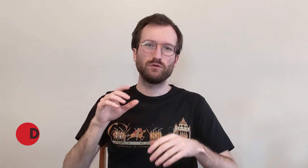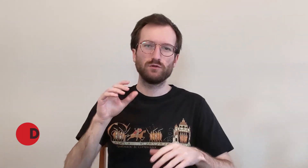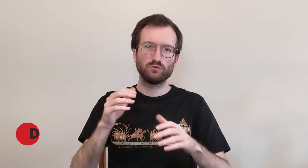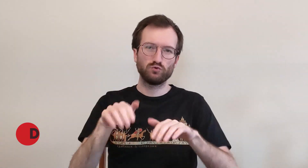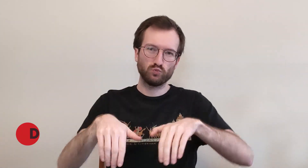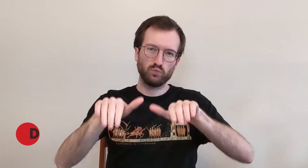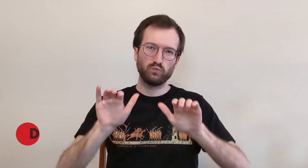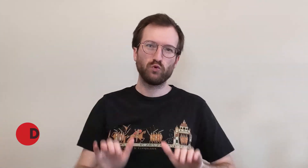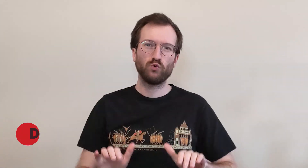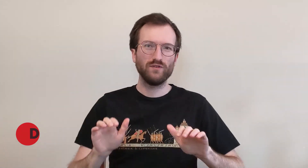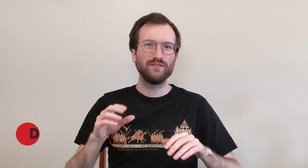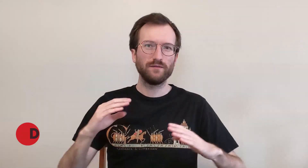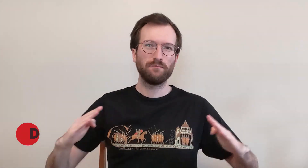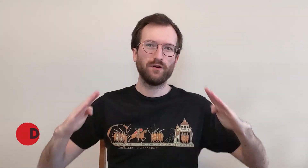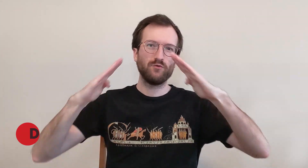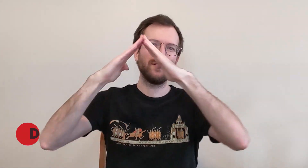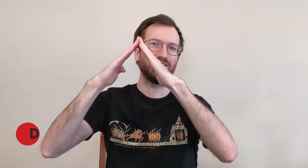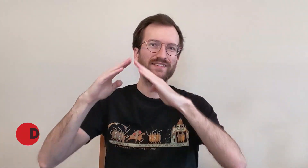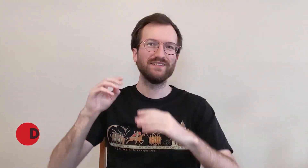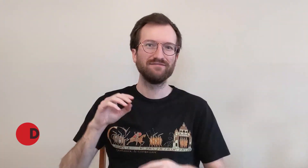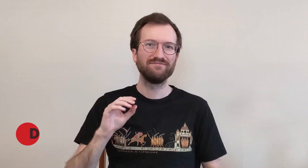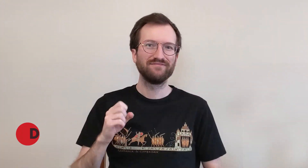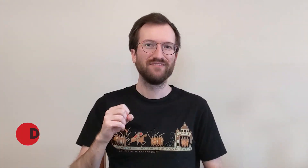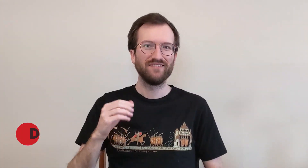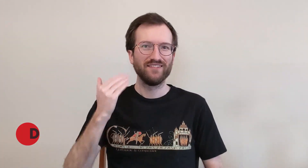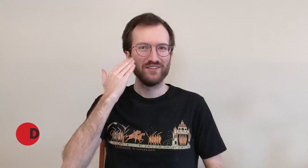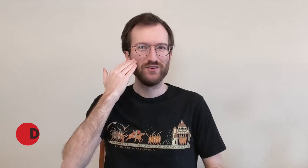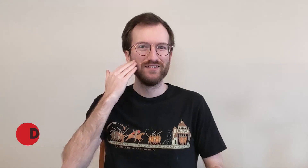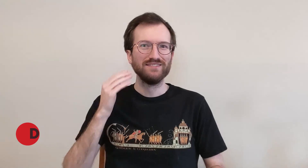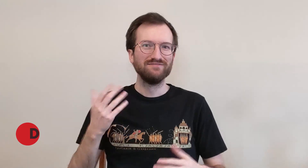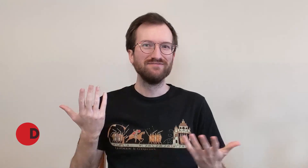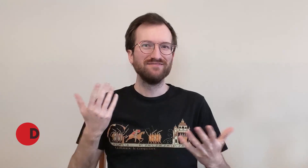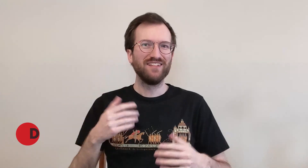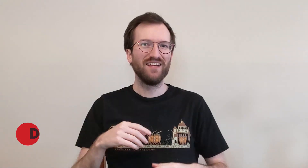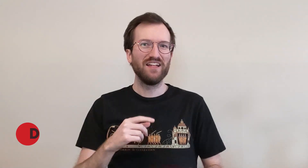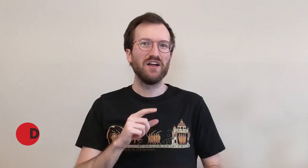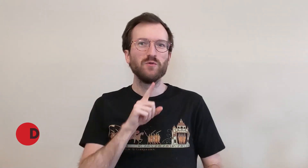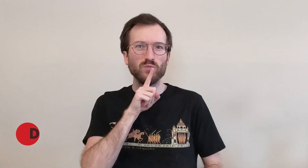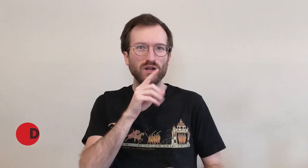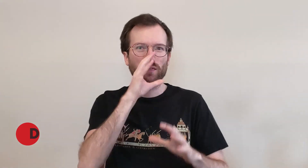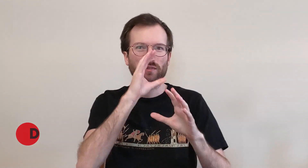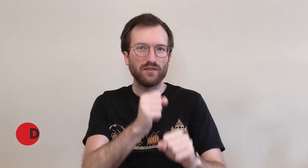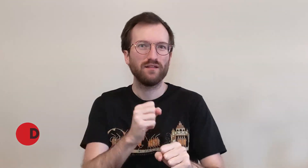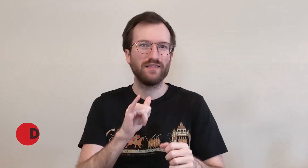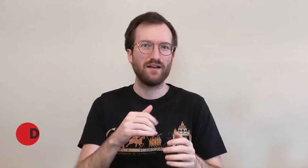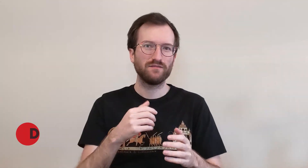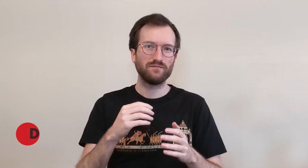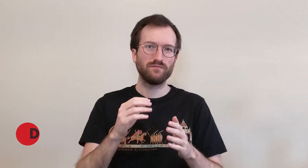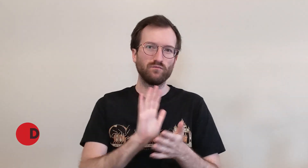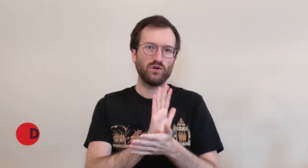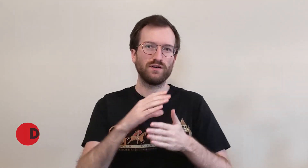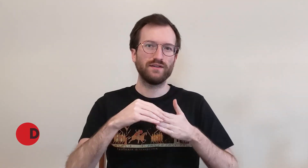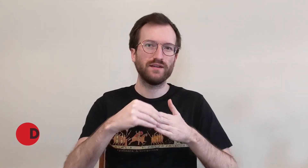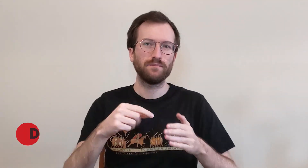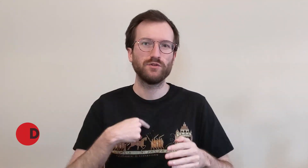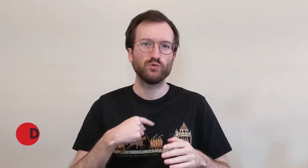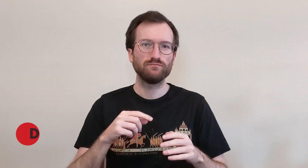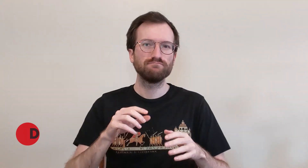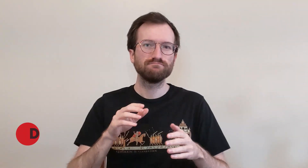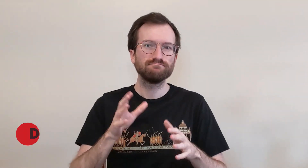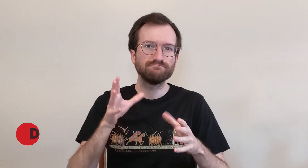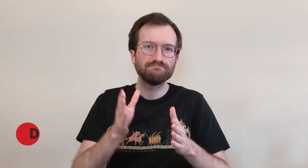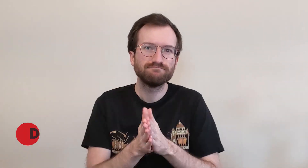buried in pyramids. My fascination with the movie is what led me